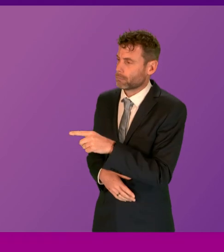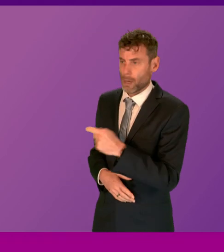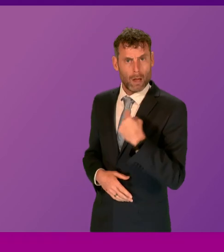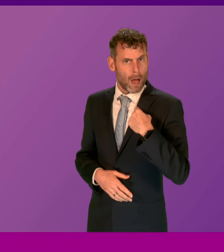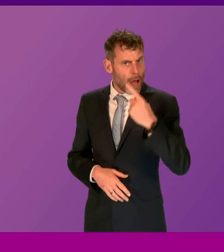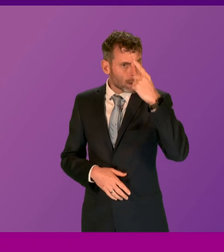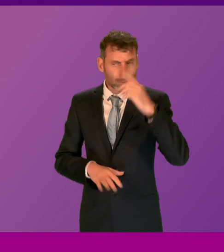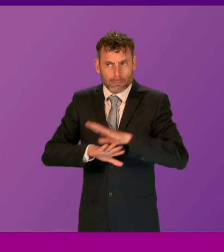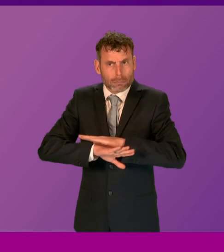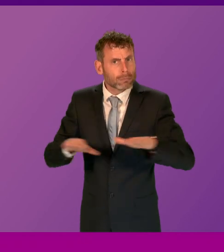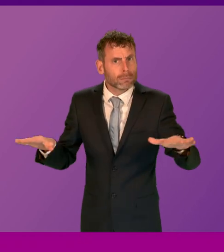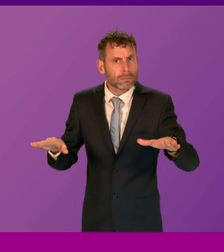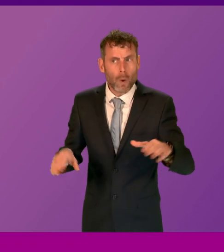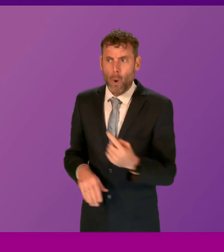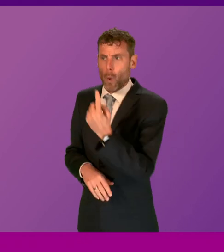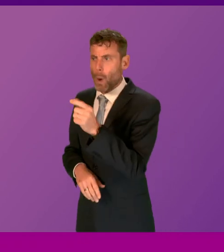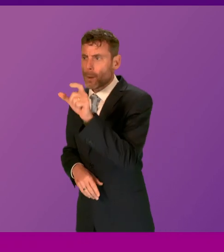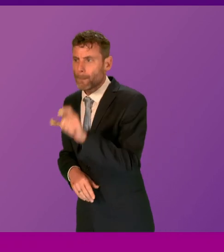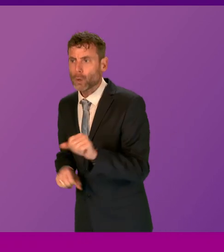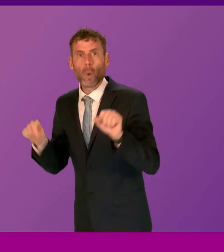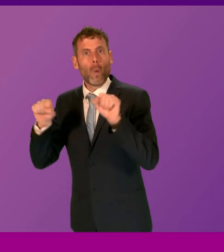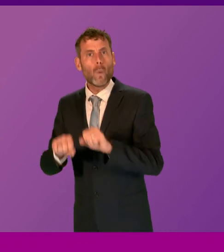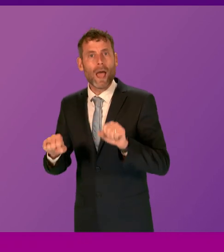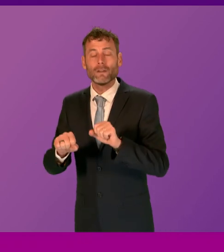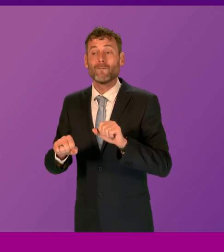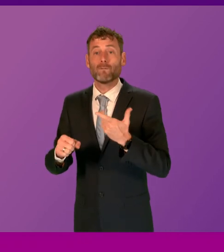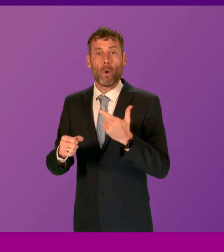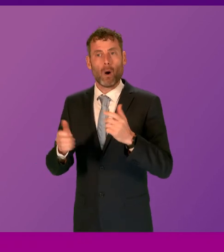to have to endure a long wait—be it for unscheduled care, elective care or diagnostics.